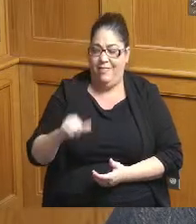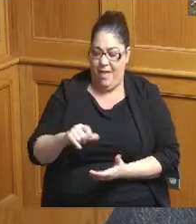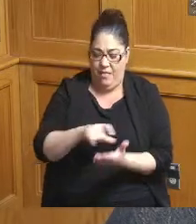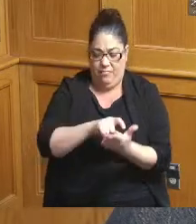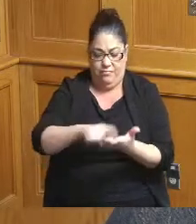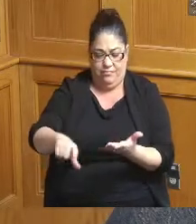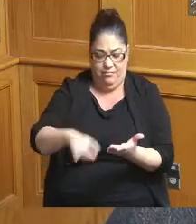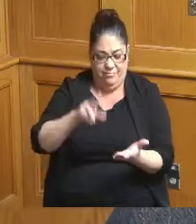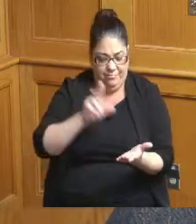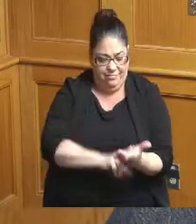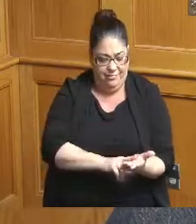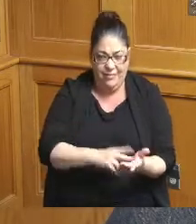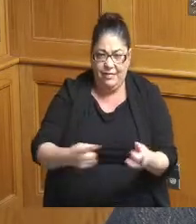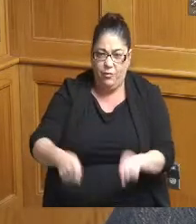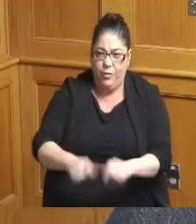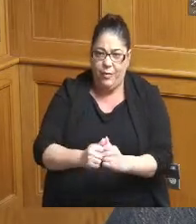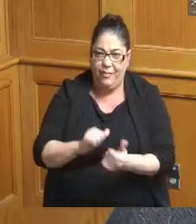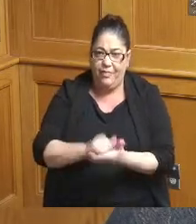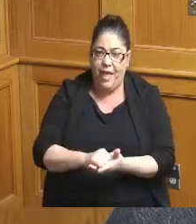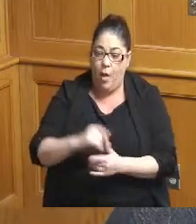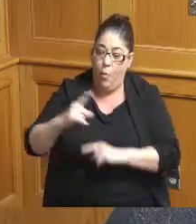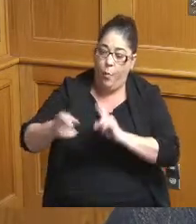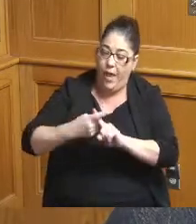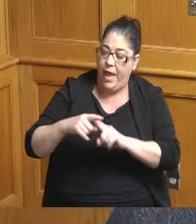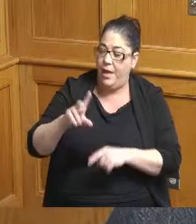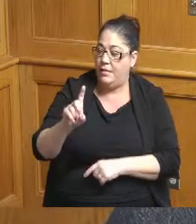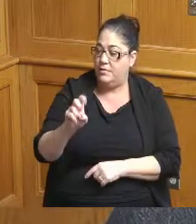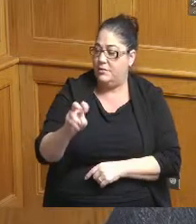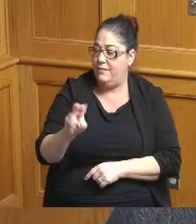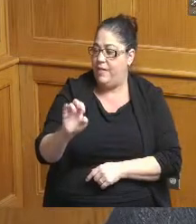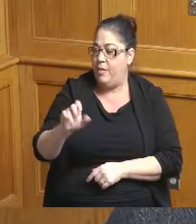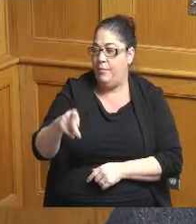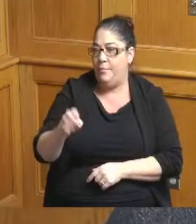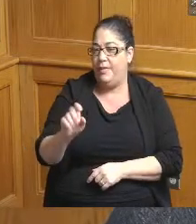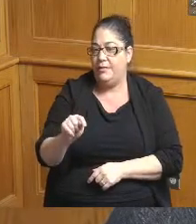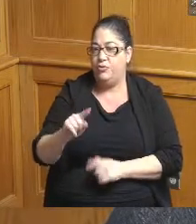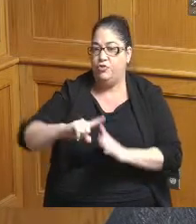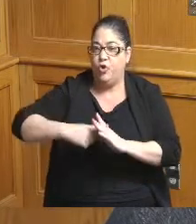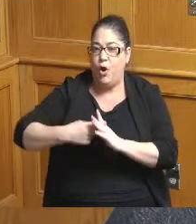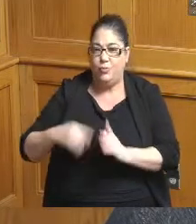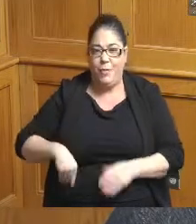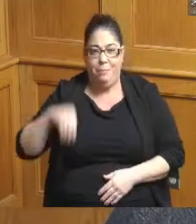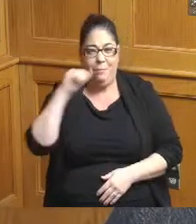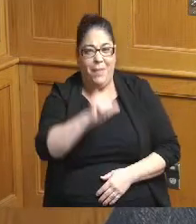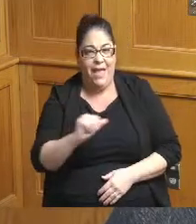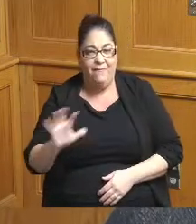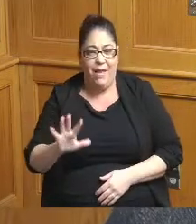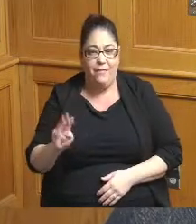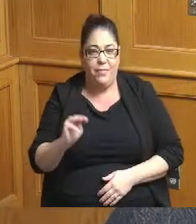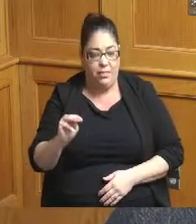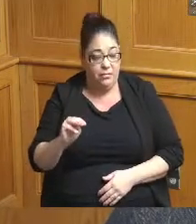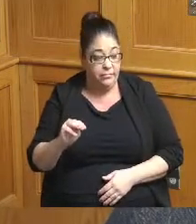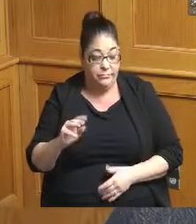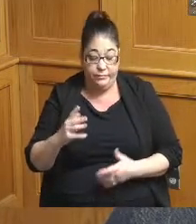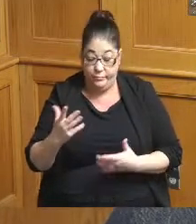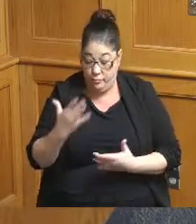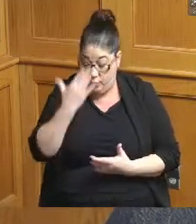relates to when development starts that we pay 5 million but that was my main cons one of my main